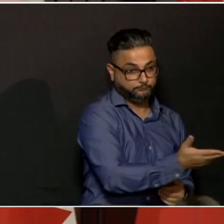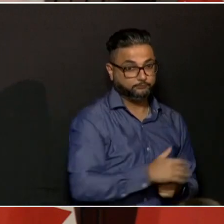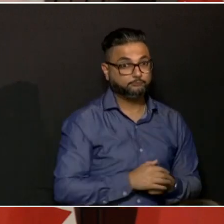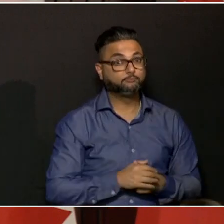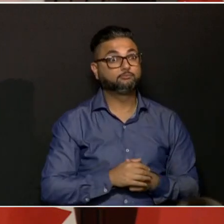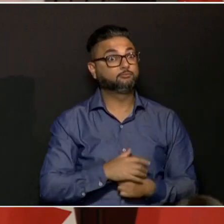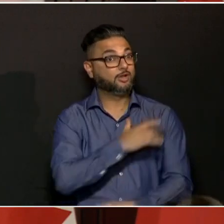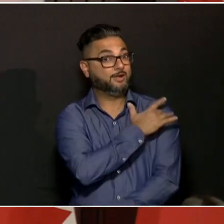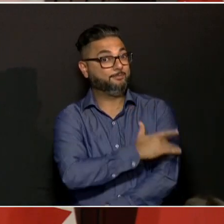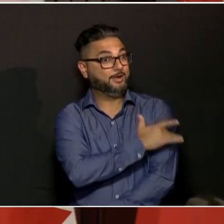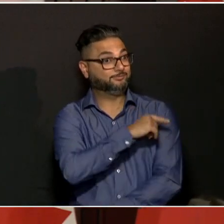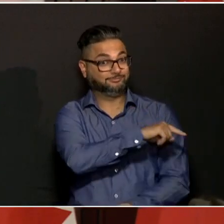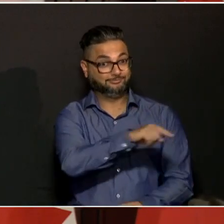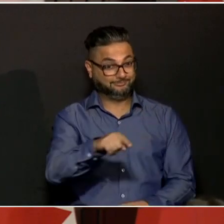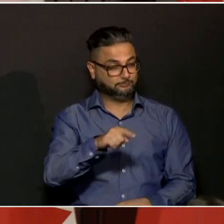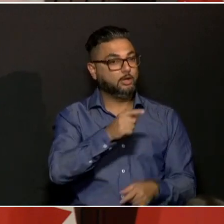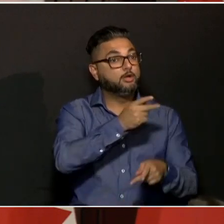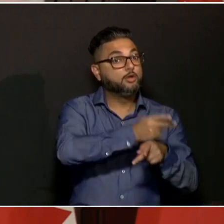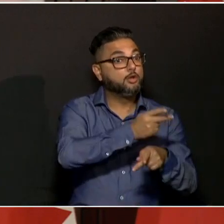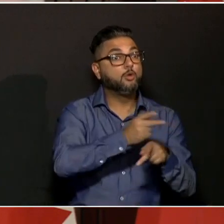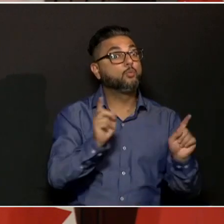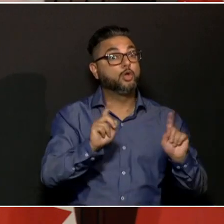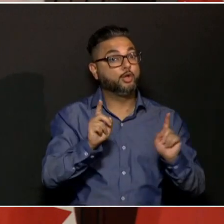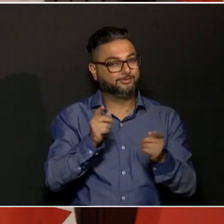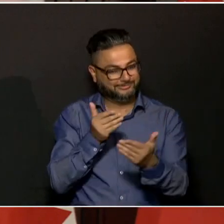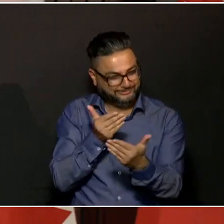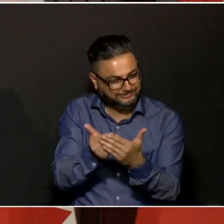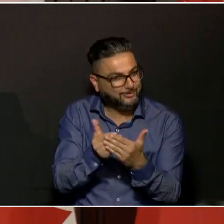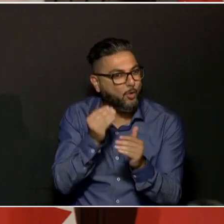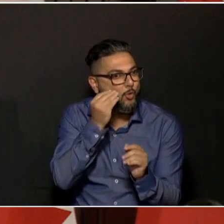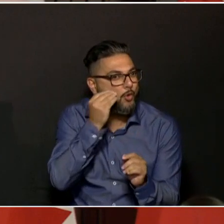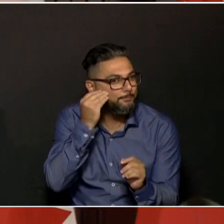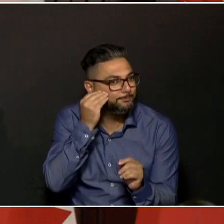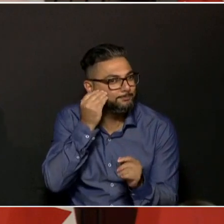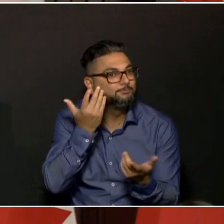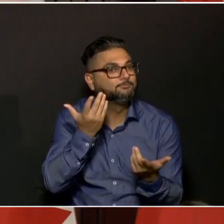more patients can receive the care they need closer to home or in their homes.